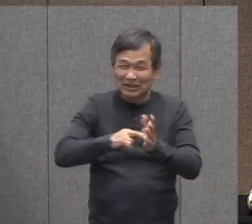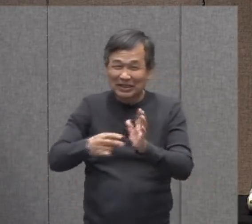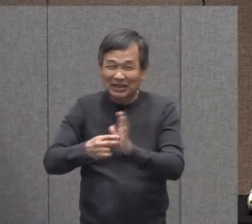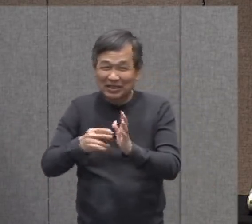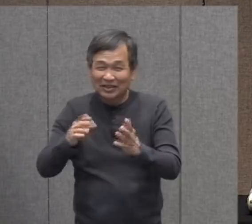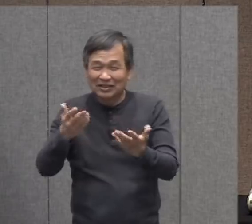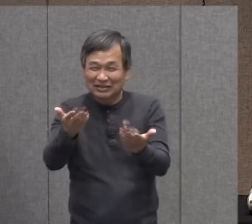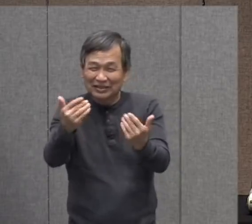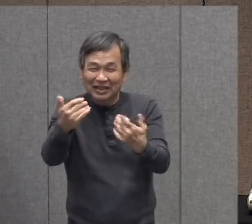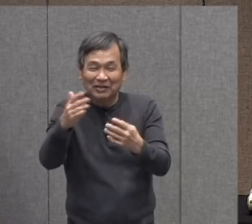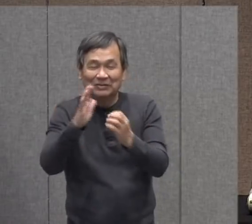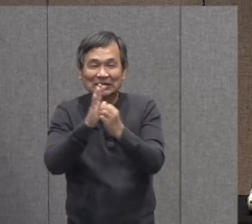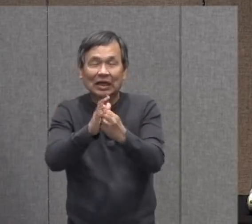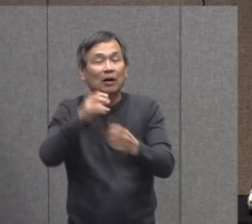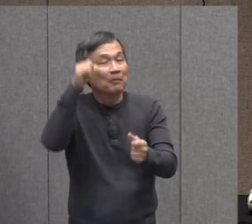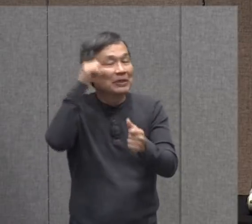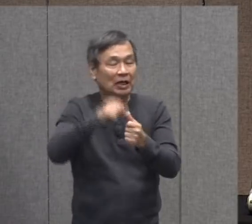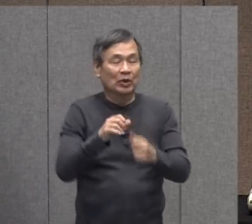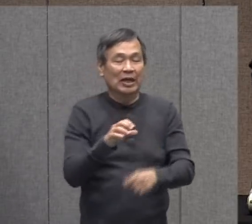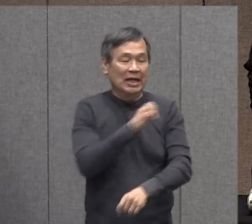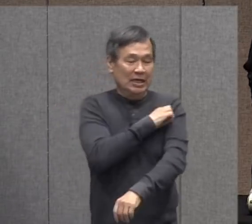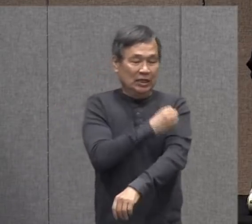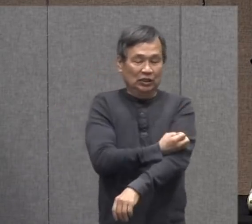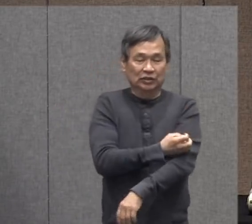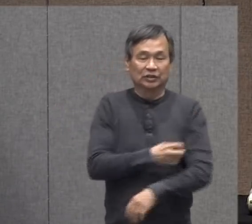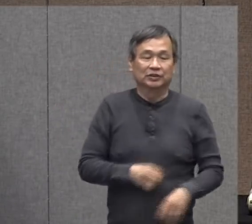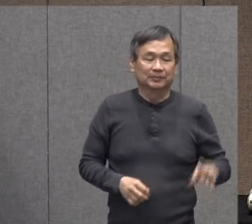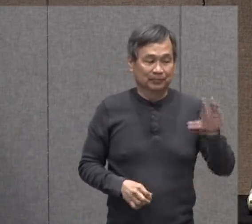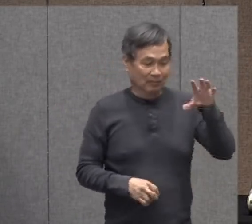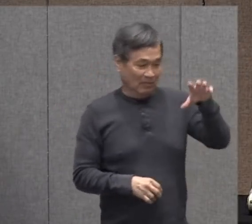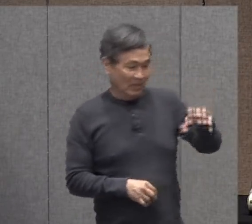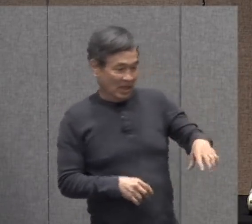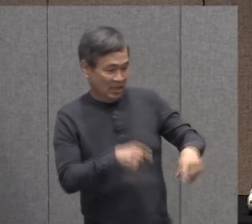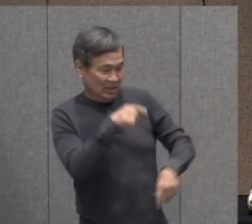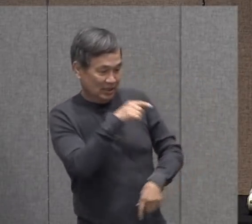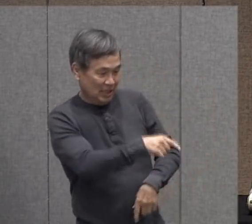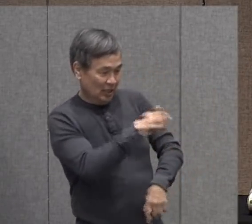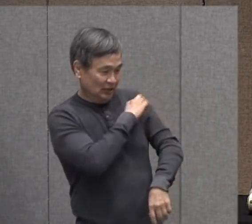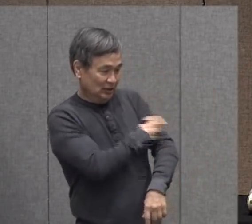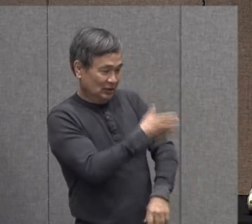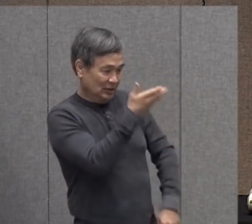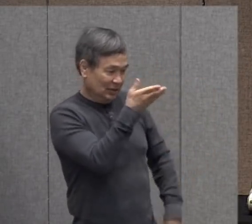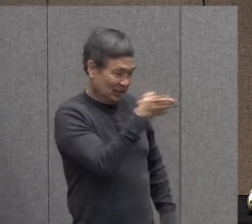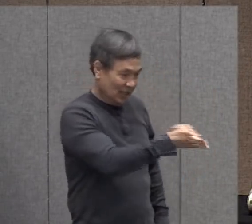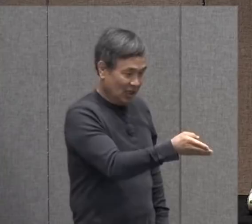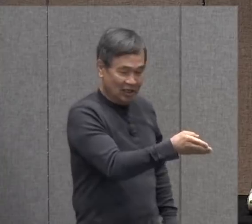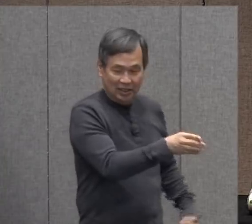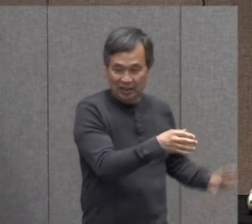Energy transfer means that energy goes from one object to another or from one type to another